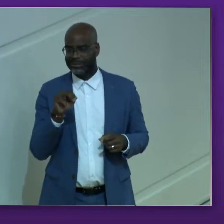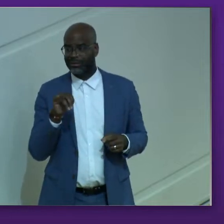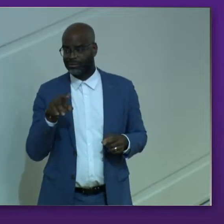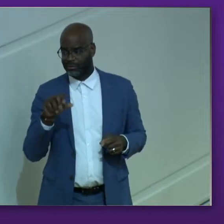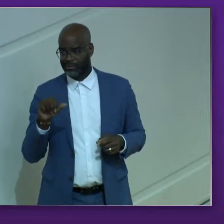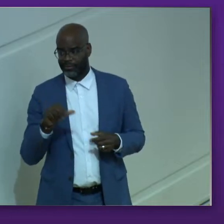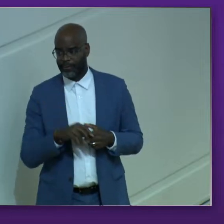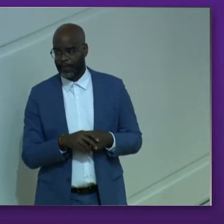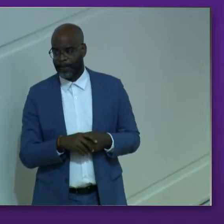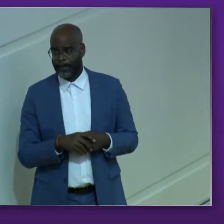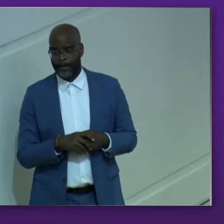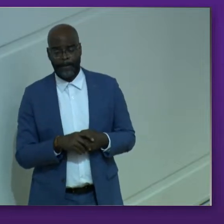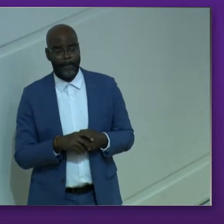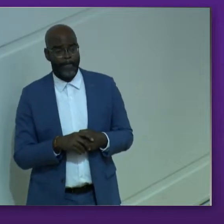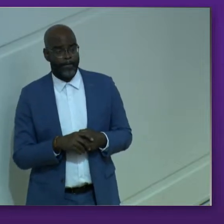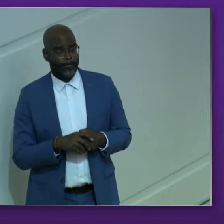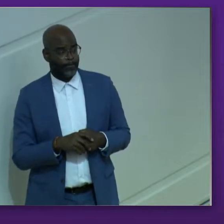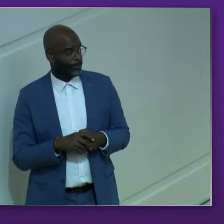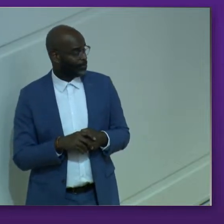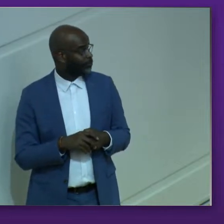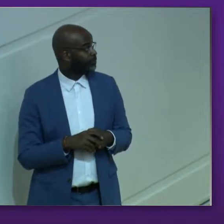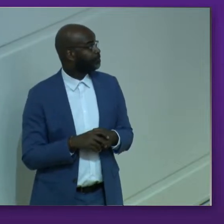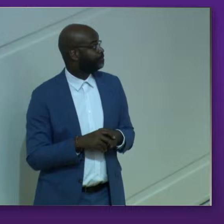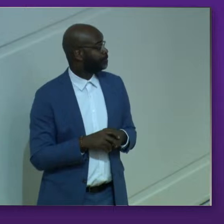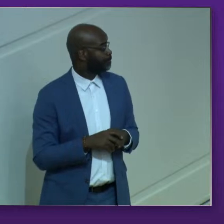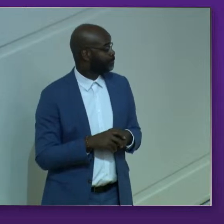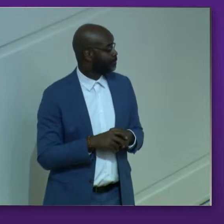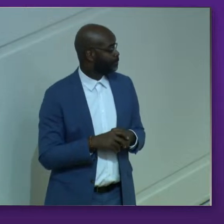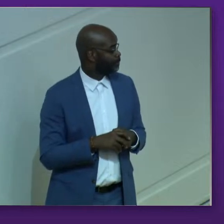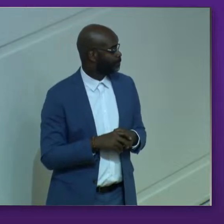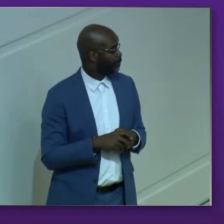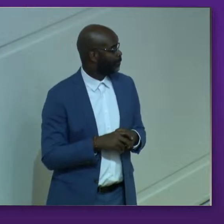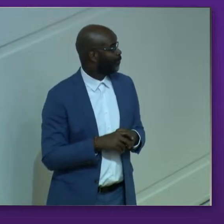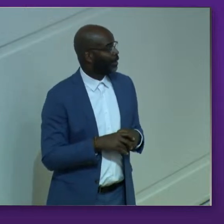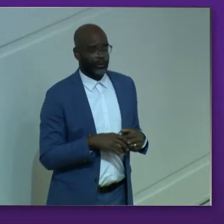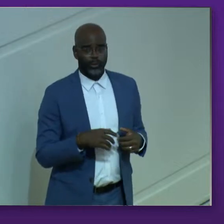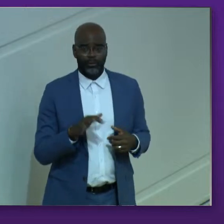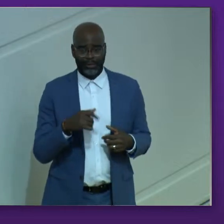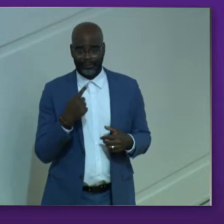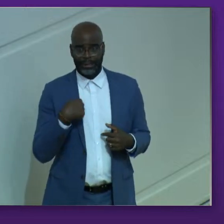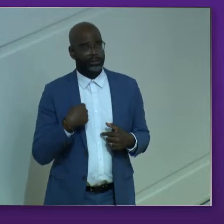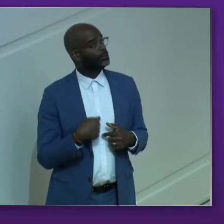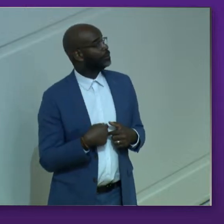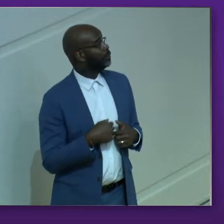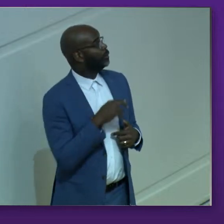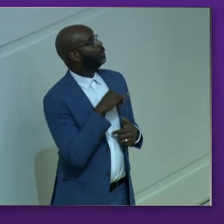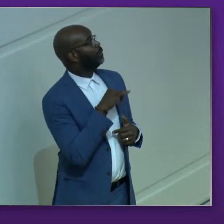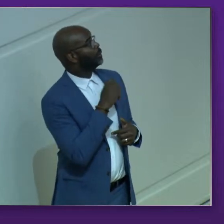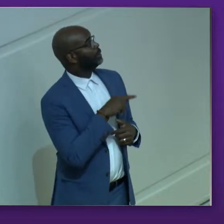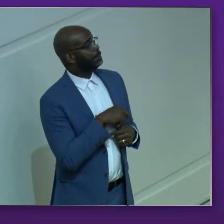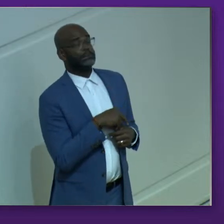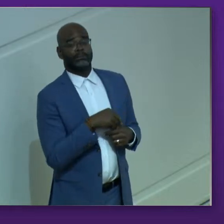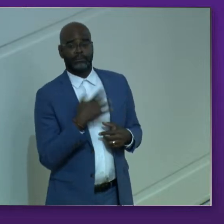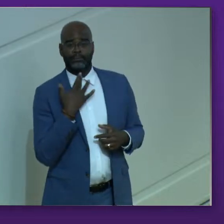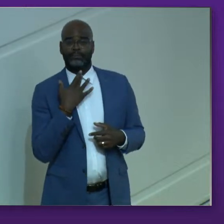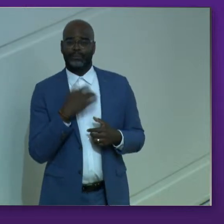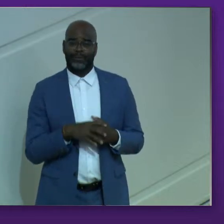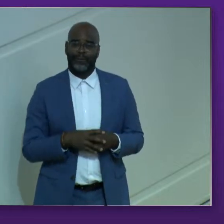AS RECIPIENTS OF THE MACMURRAY COLLEGE OUTSTANDING FACULTY SERVICE AWARD FOR OUTSTANDING STAFF SERVICE AWARD FROM THE